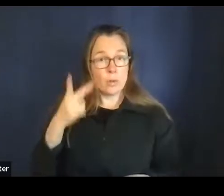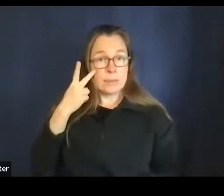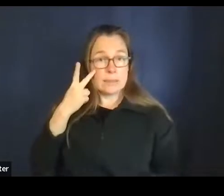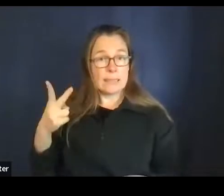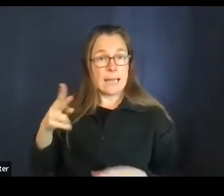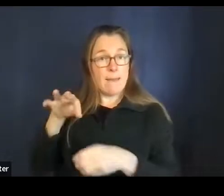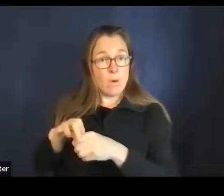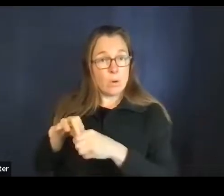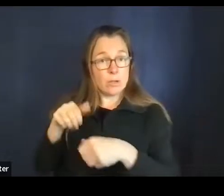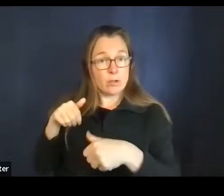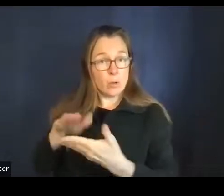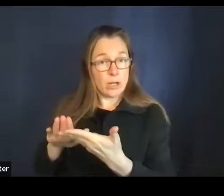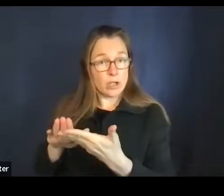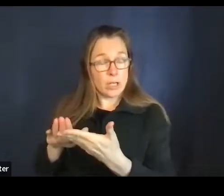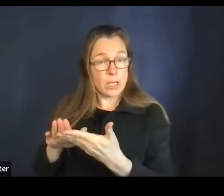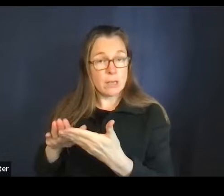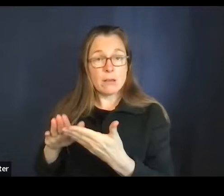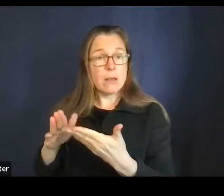including education, about our new election systems.